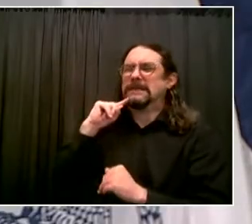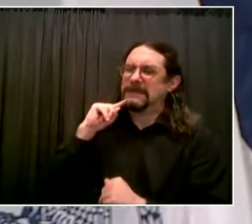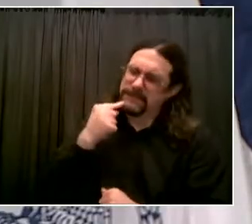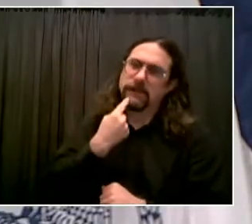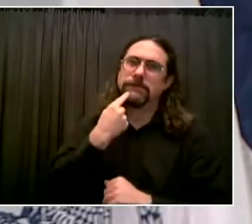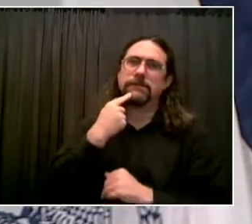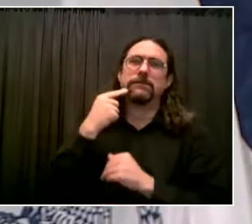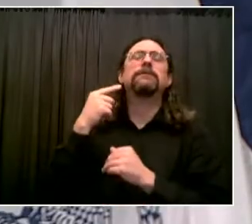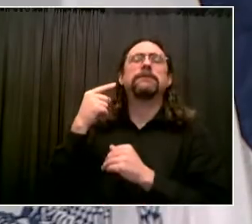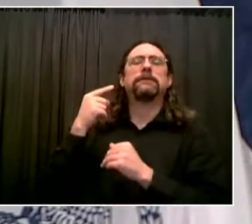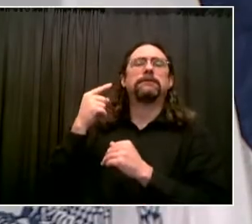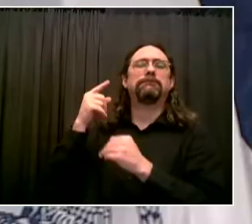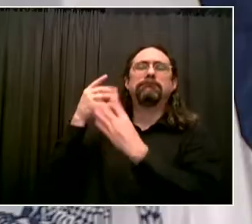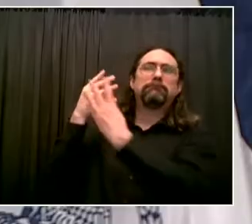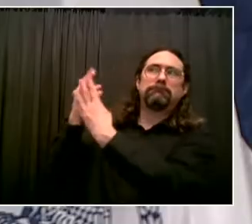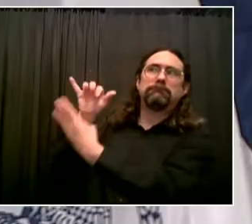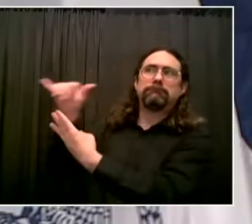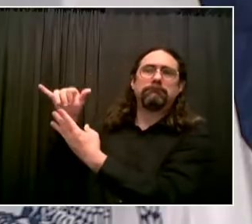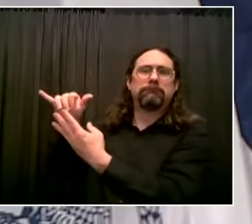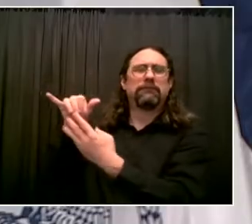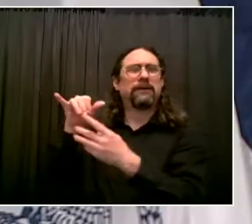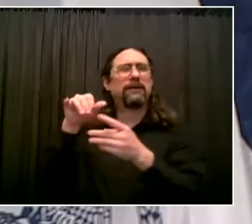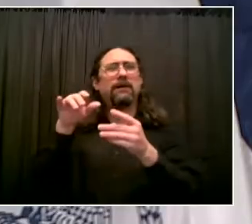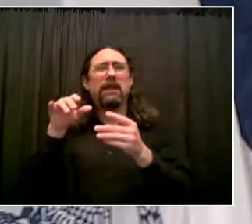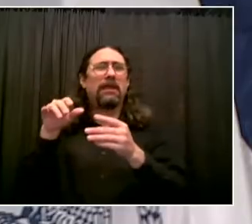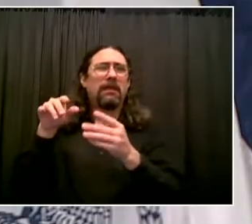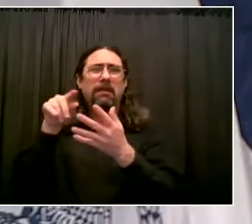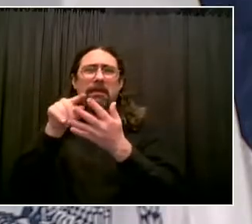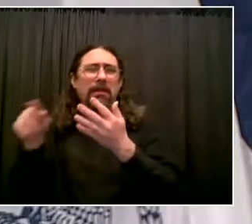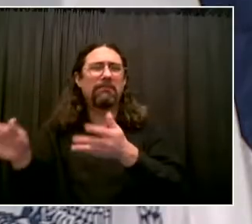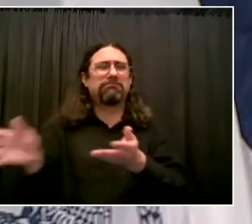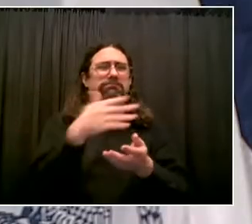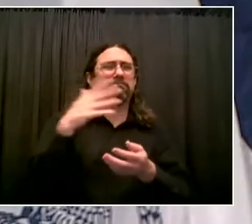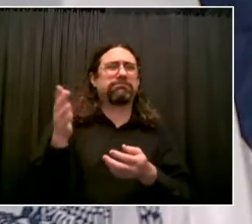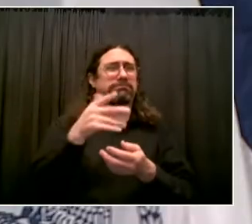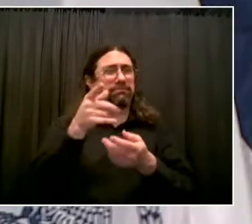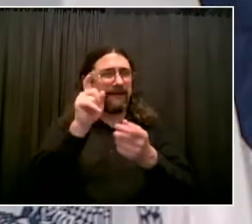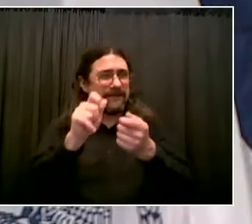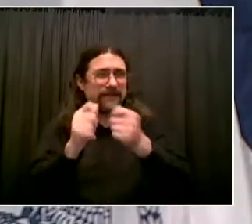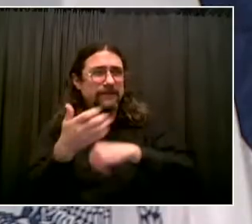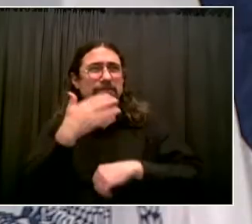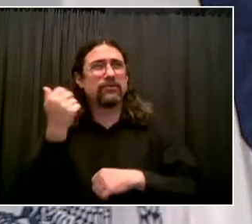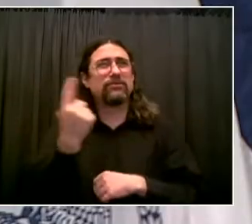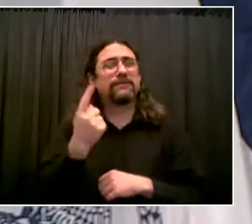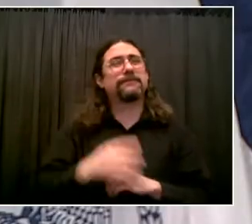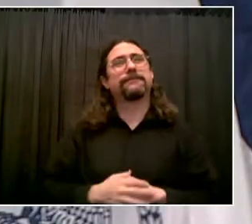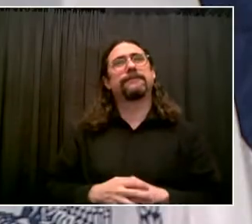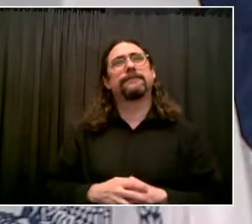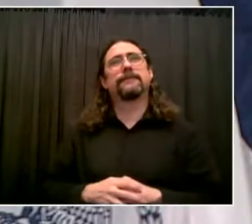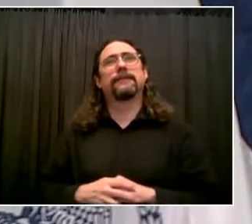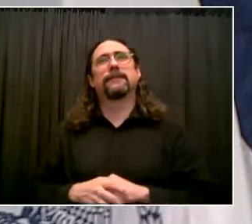IMPORTANT THING THAT CAN HAPPEN TO MAKE SURE THE'SRE CONSEQUENCES IS THE COURTS ARE GOING TO REOPEN. WE ARE HERE IN GOOD NEWS. LITERALLY IN THE LAST 24 HOURS